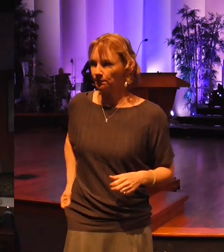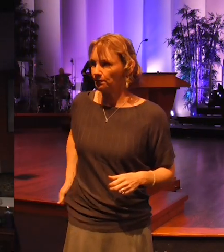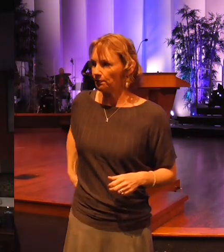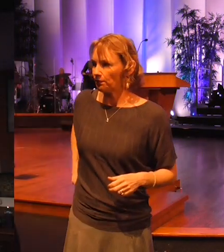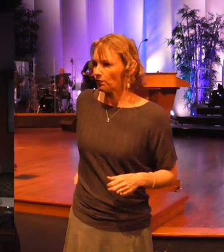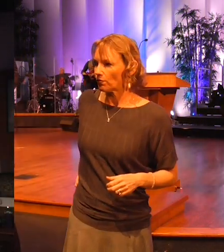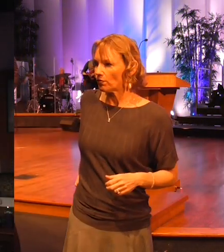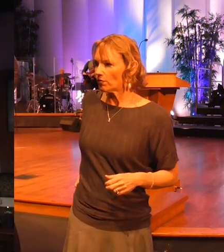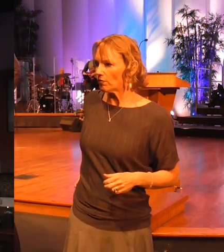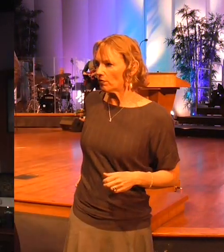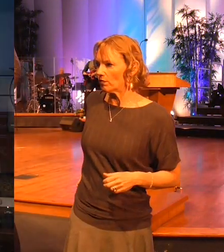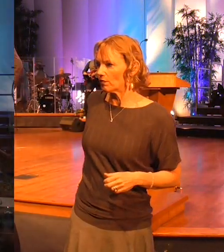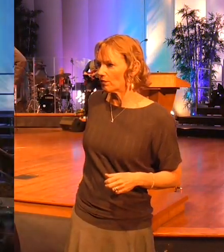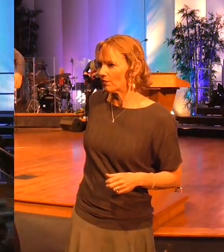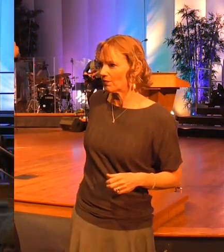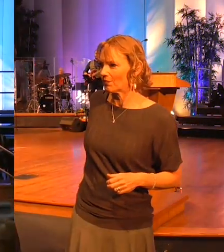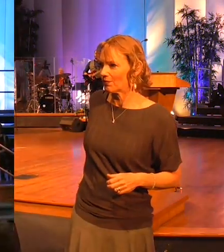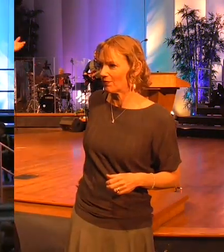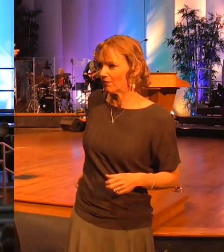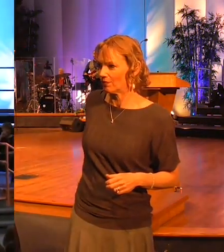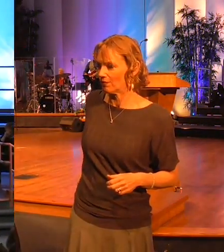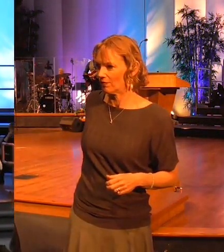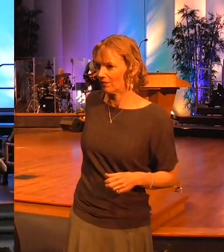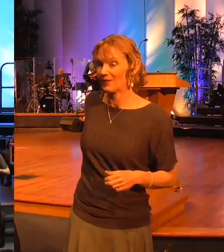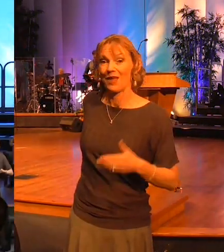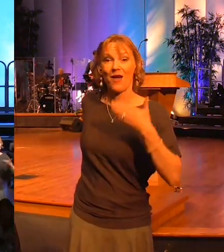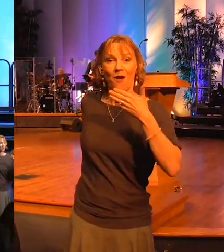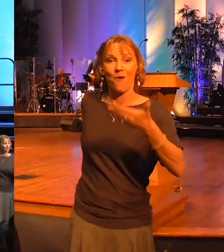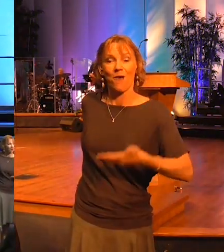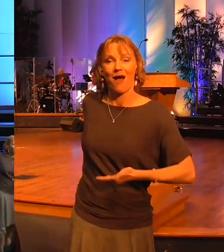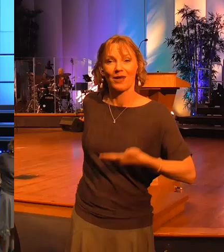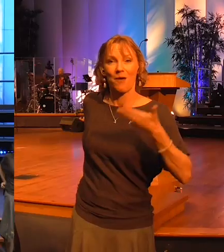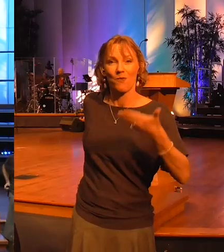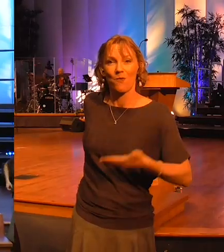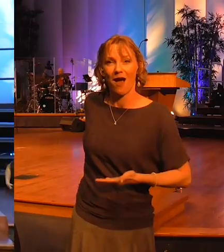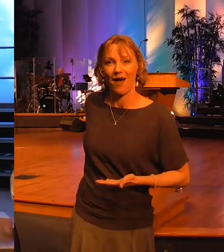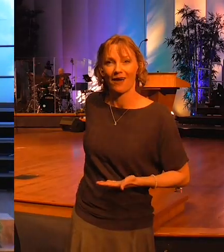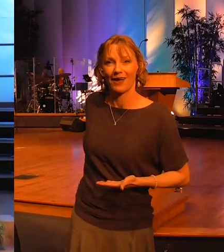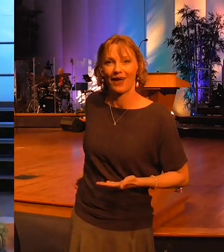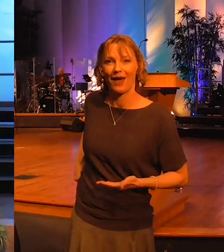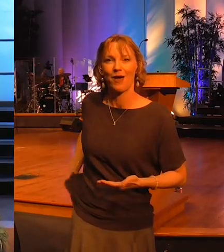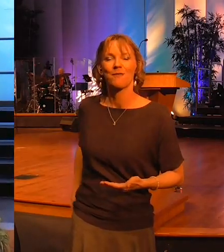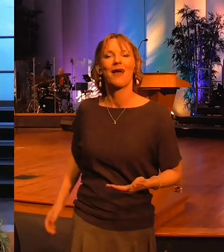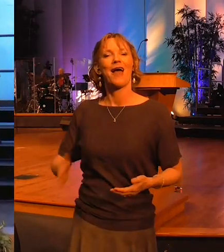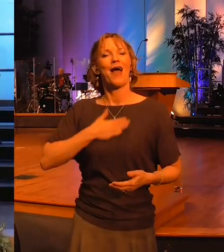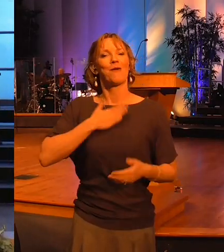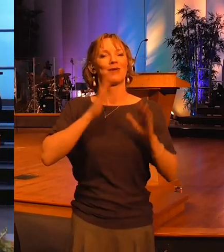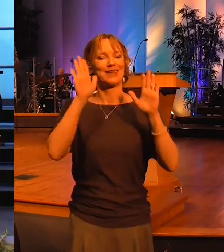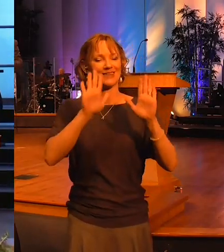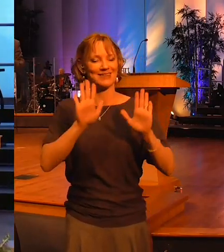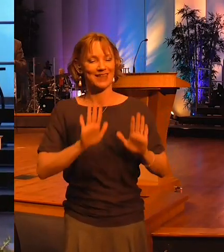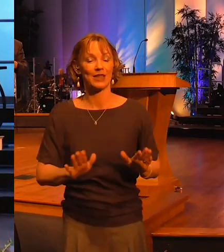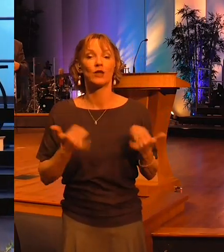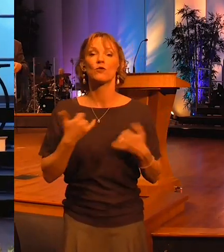thank you Sarah welcome welcome to Mile High Church happy Sunday it is Palm Sunday